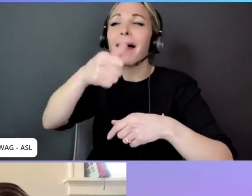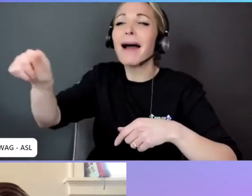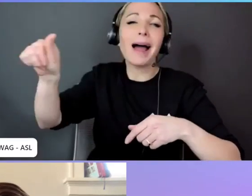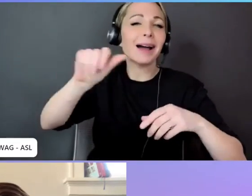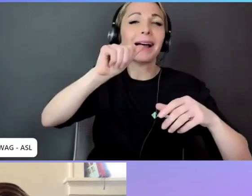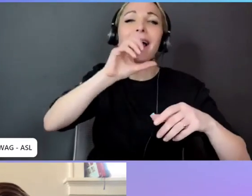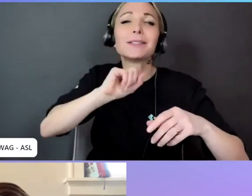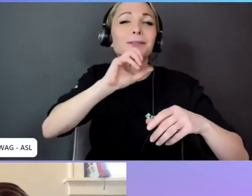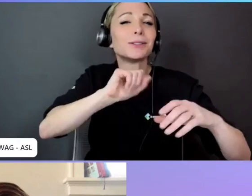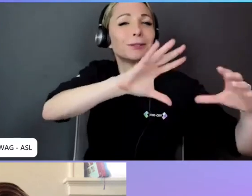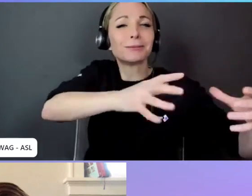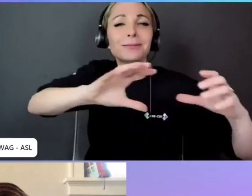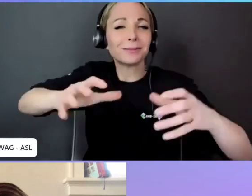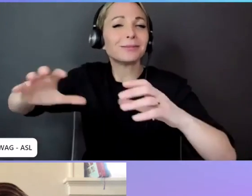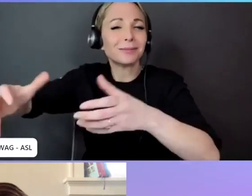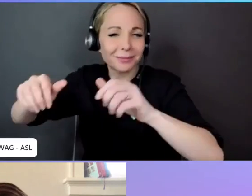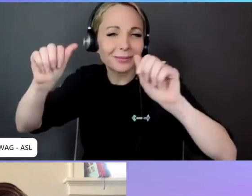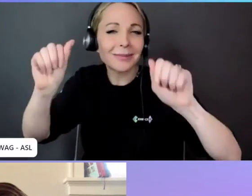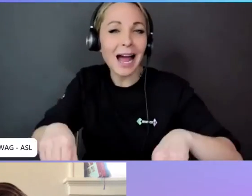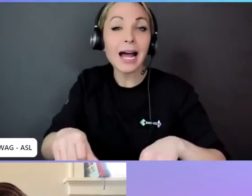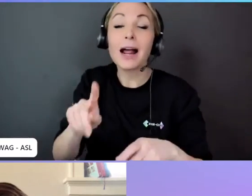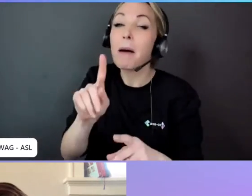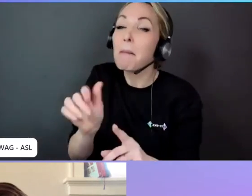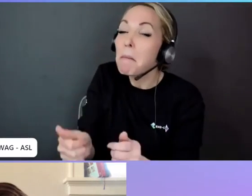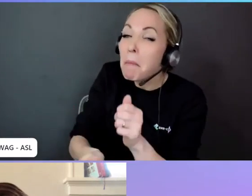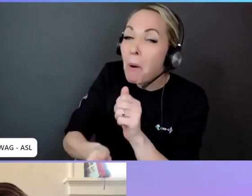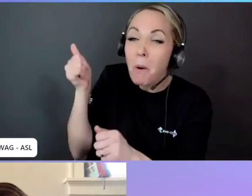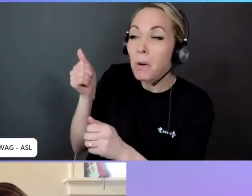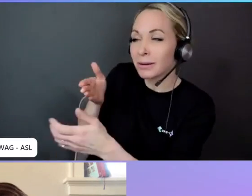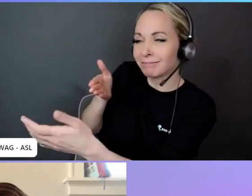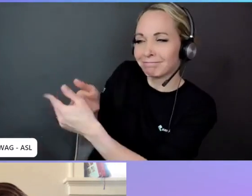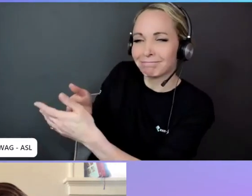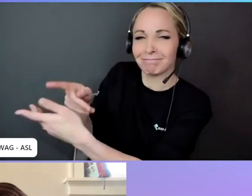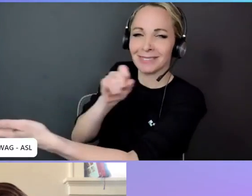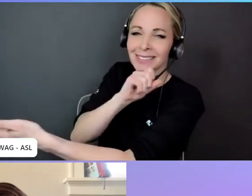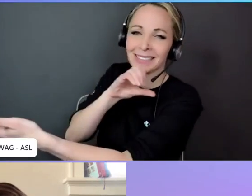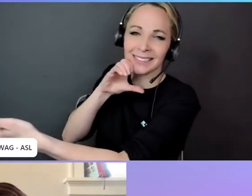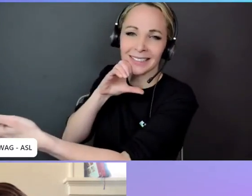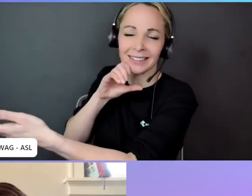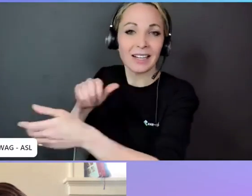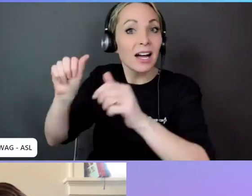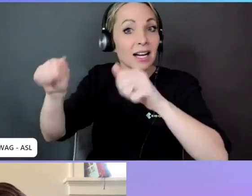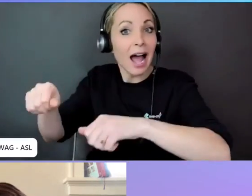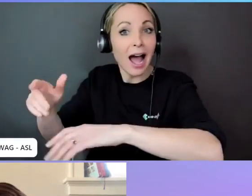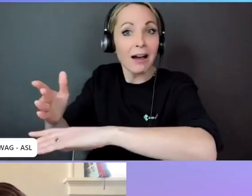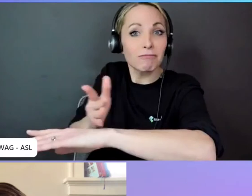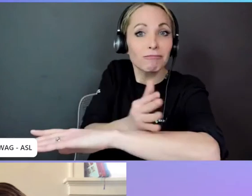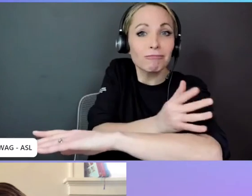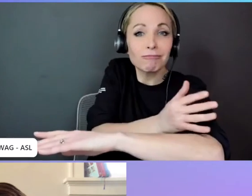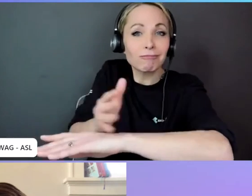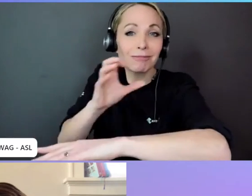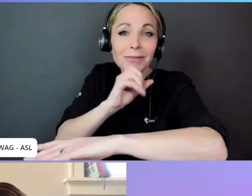discrimination towards any age group. But it is typically against seniors. So depending on who's defining